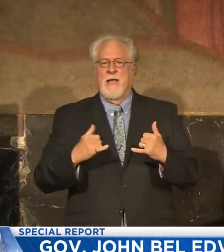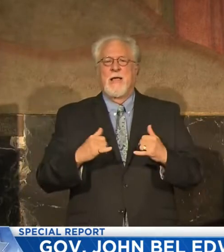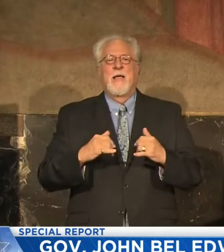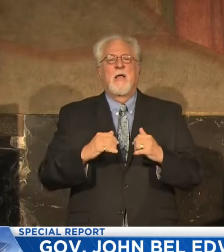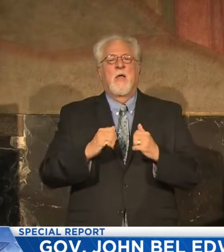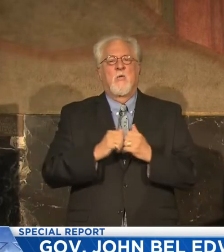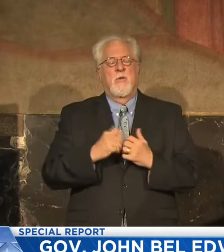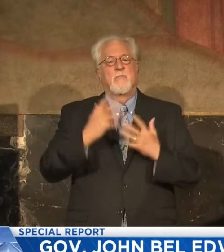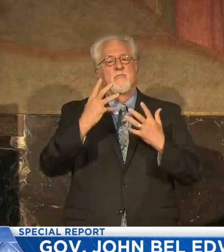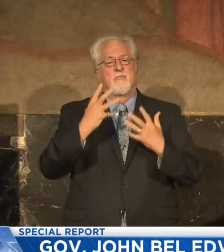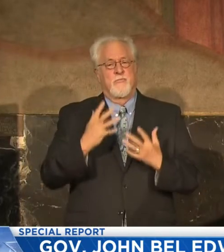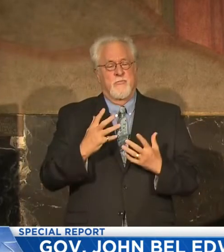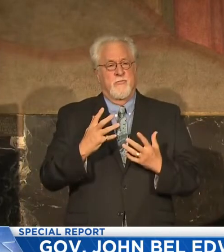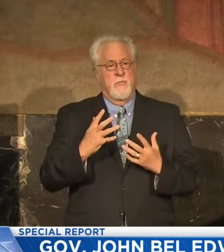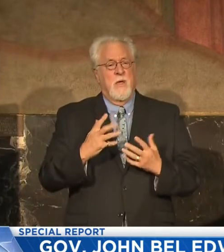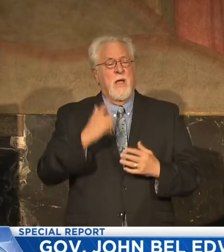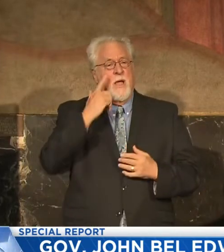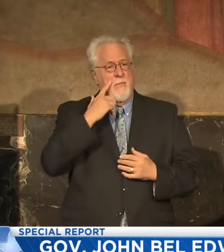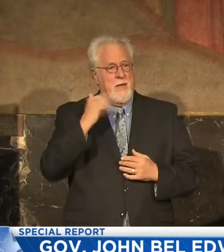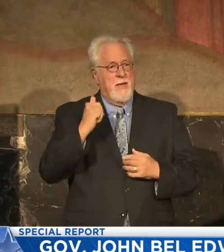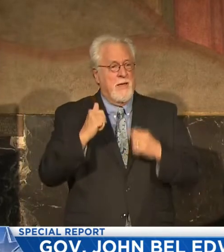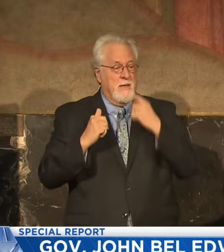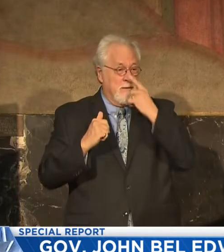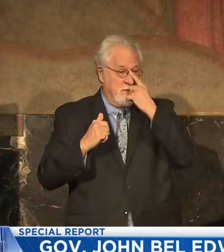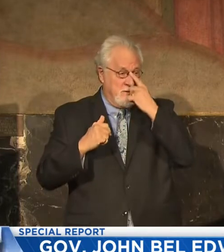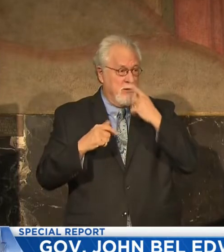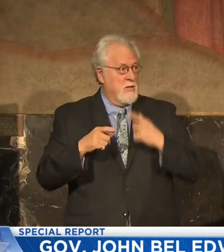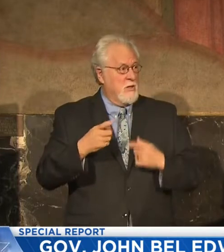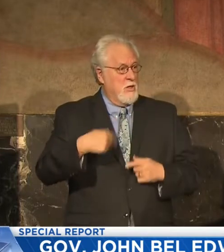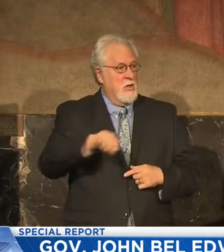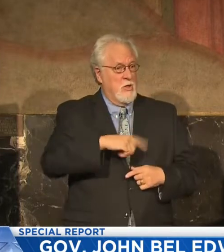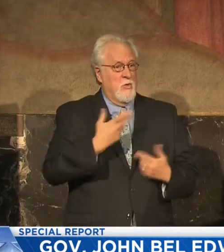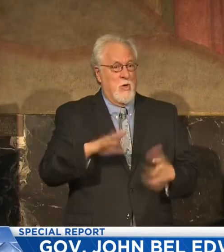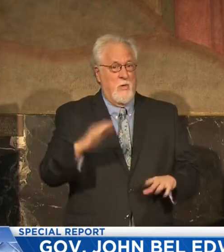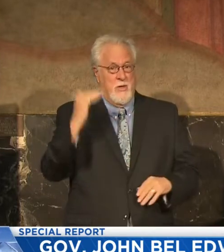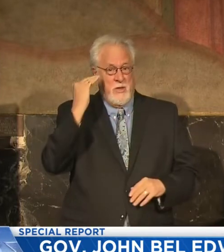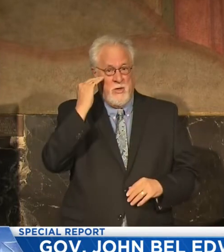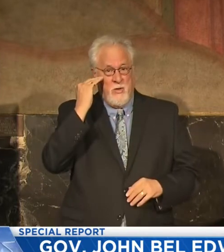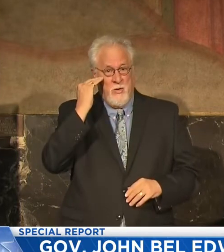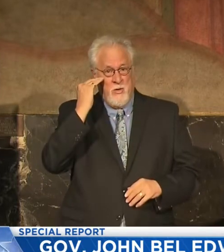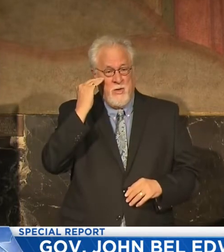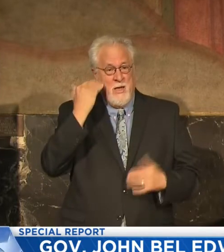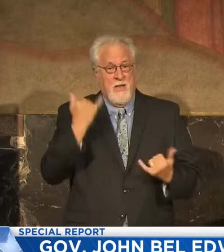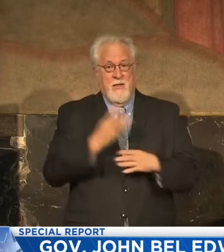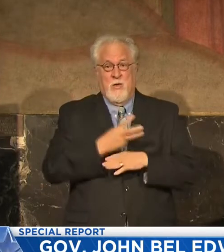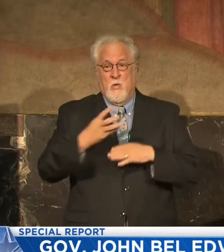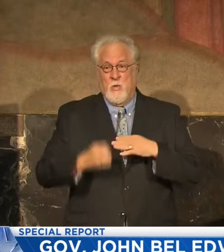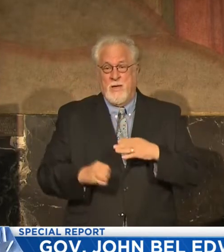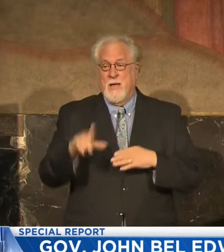A LITTLE DIFFERENT THAN MOST THAN WE'VE EXPERIENCED AND BECOME ACCUSTOMED TO. BUT I DO HAVE SO START TODAY'S PRESS CONFERENCE ON A SOMBER